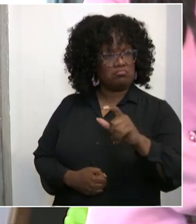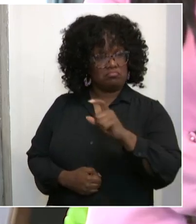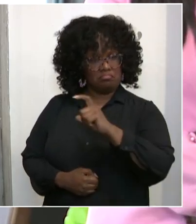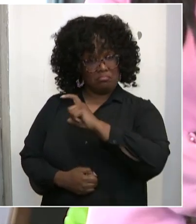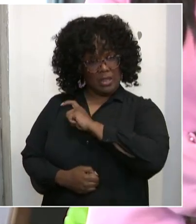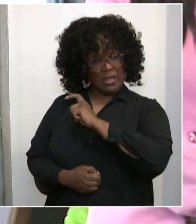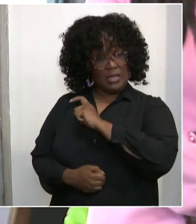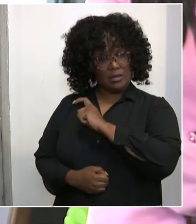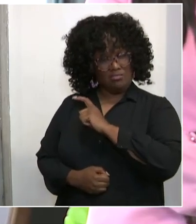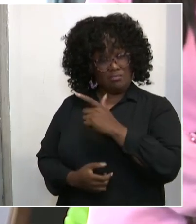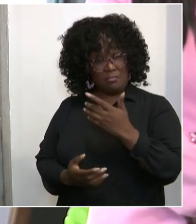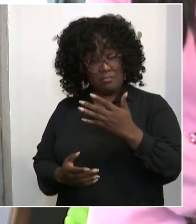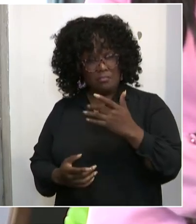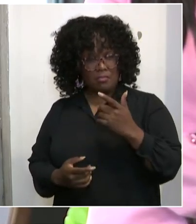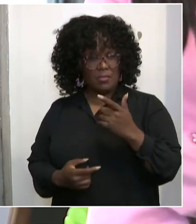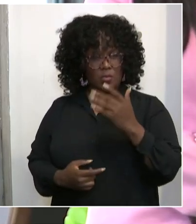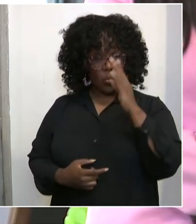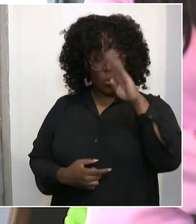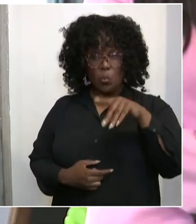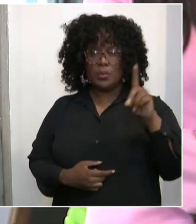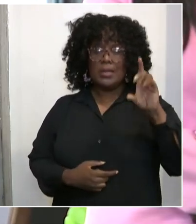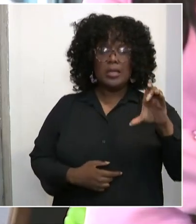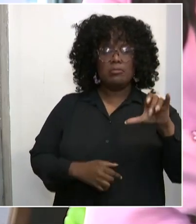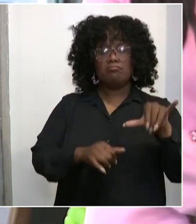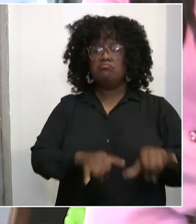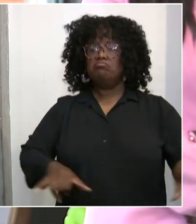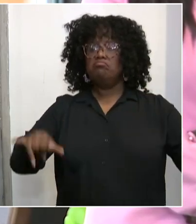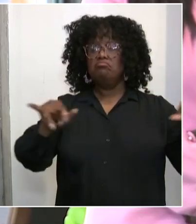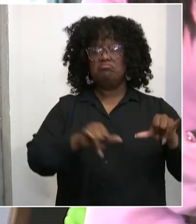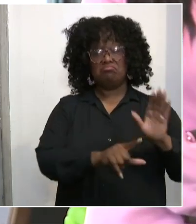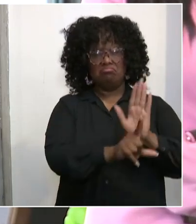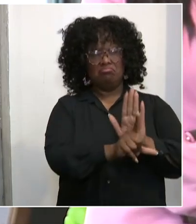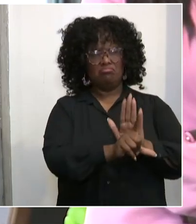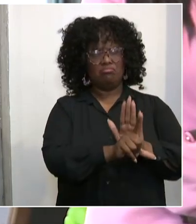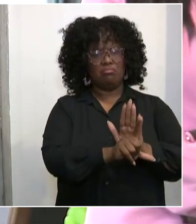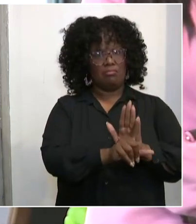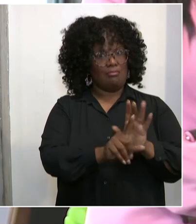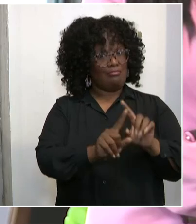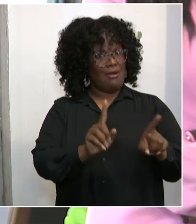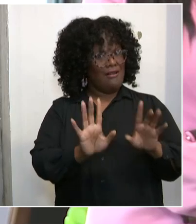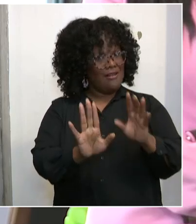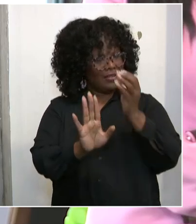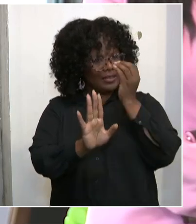What can you say to the citizens that while Capride understandably will have a surge